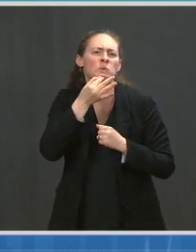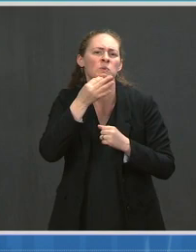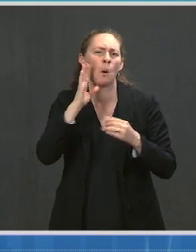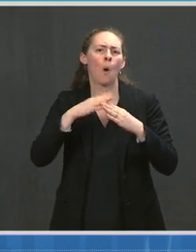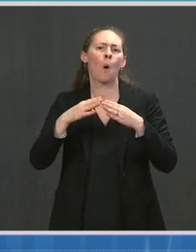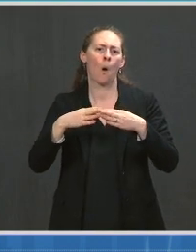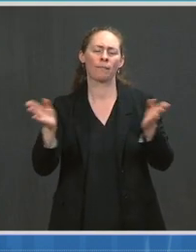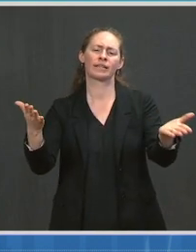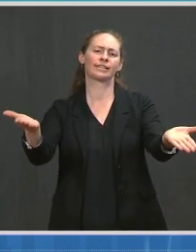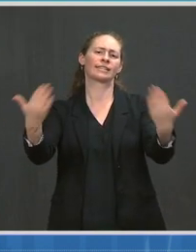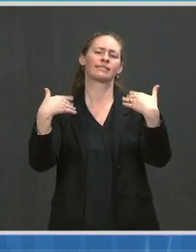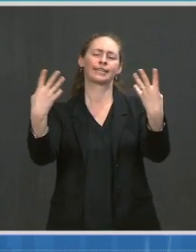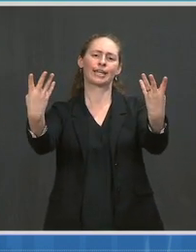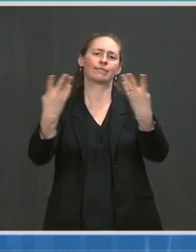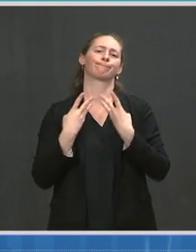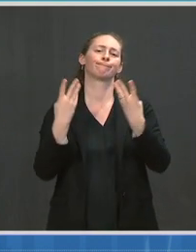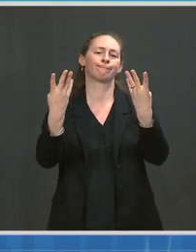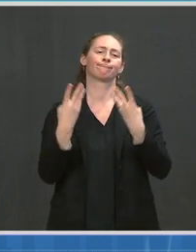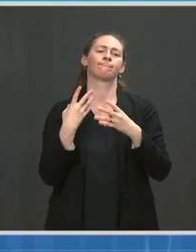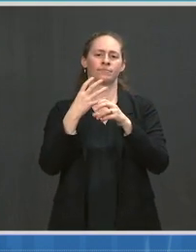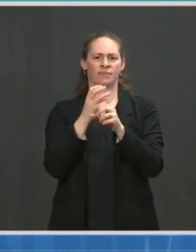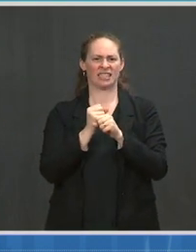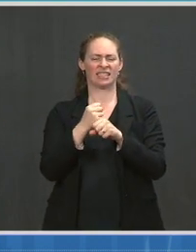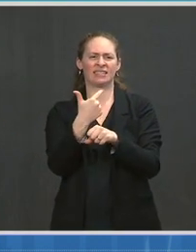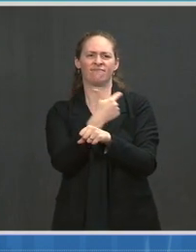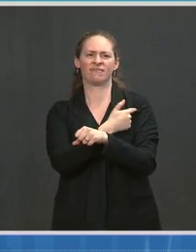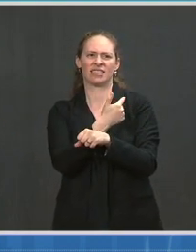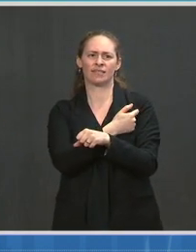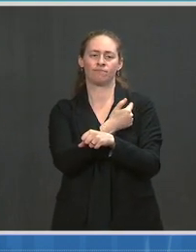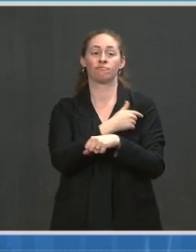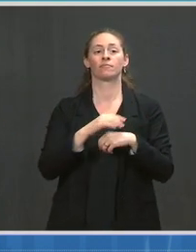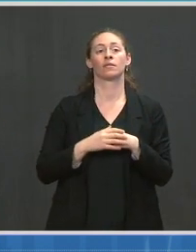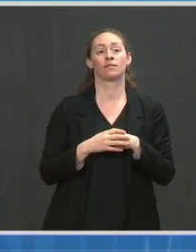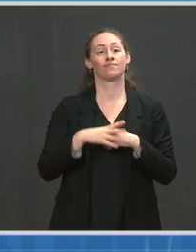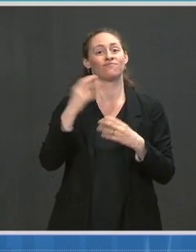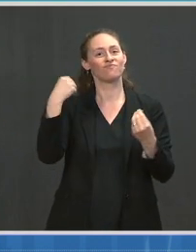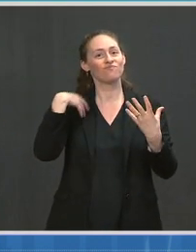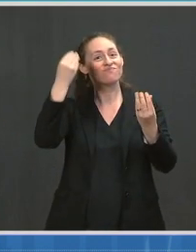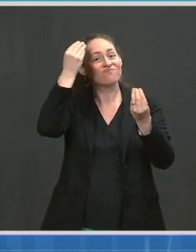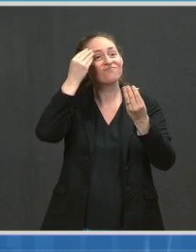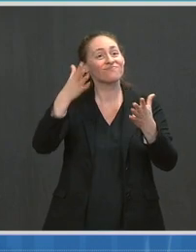And in blue, and further good news, 12 additional states are opening up eligibility